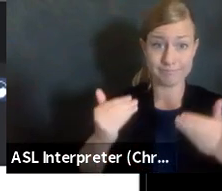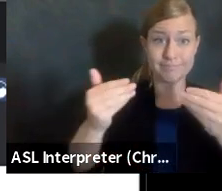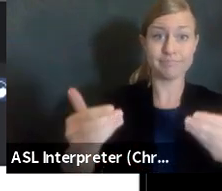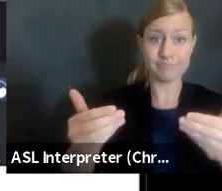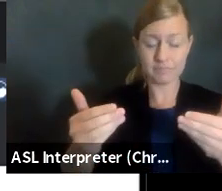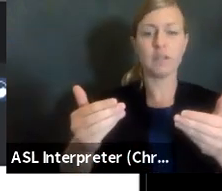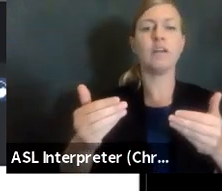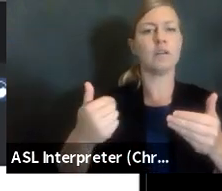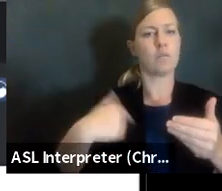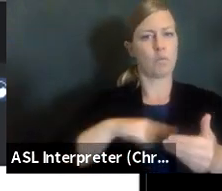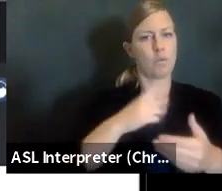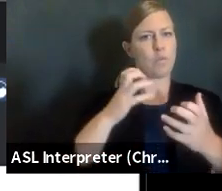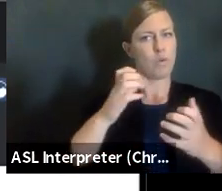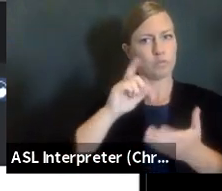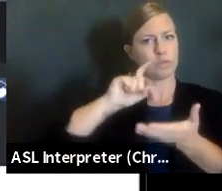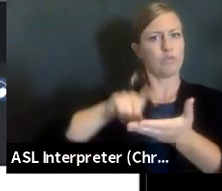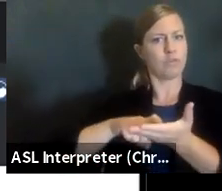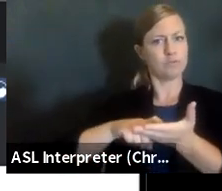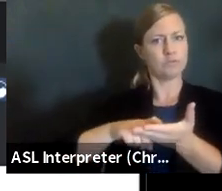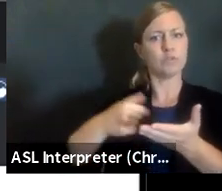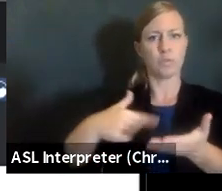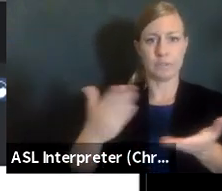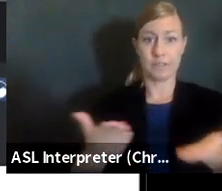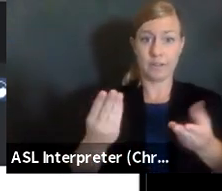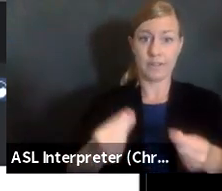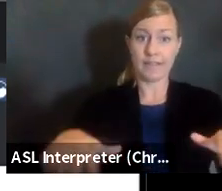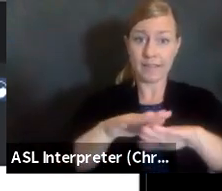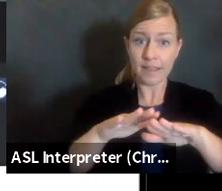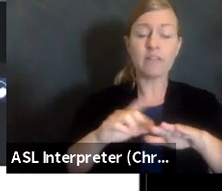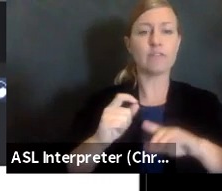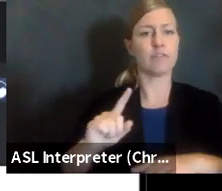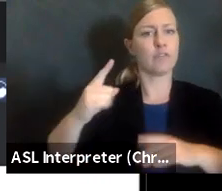ESD 112 - Katherine Livick: We would like to acknowledge that we are on the traditional lands of first people's past and present.